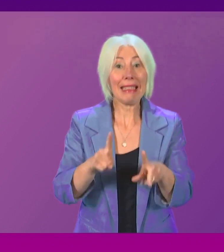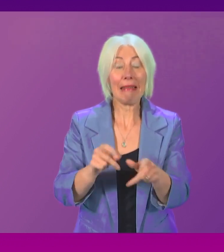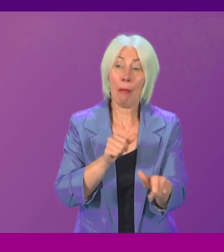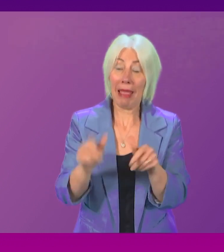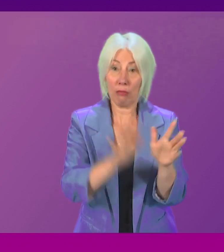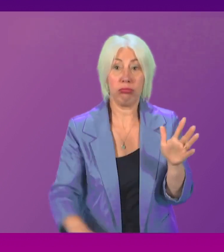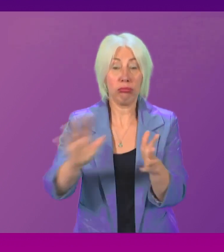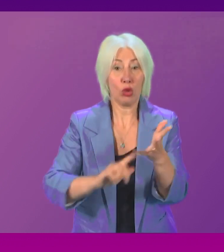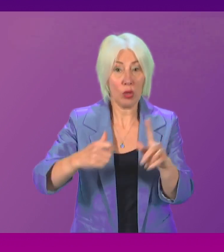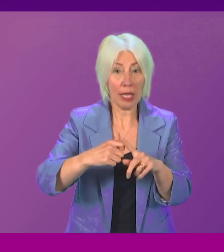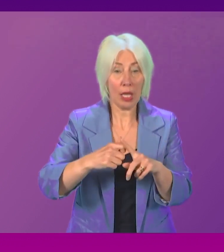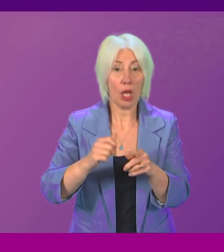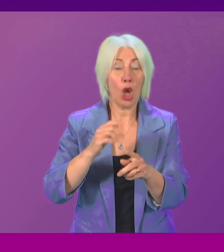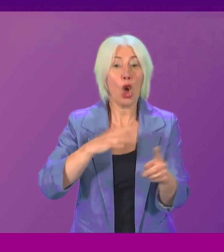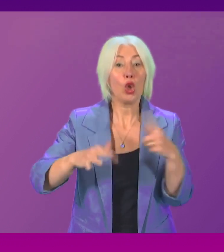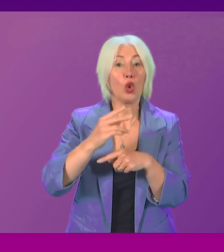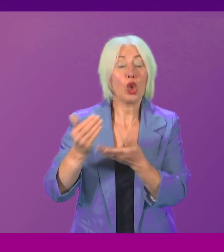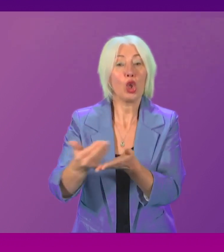We have Social Security Scotland, which is delivering benefits—including the Scottish